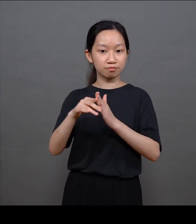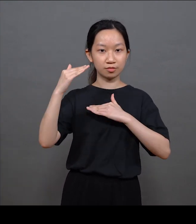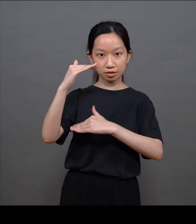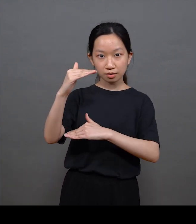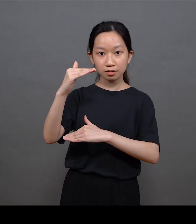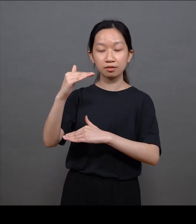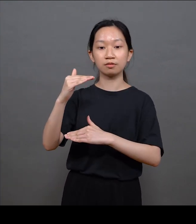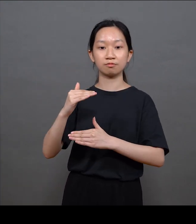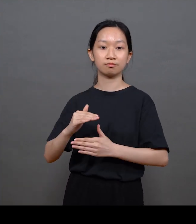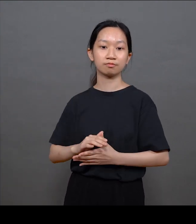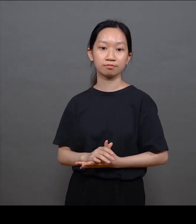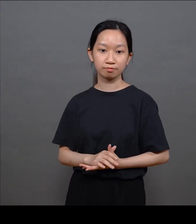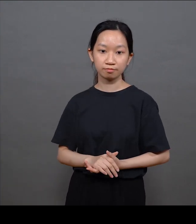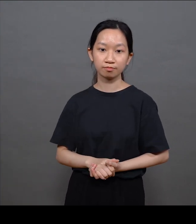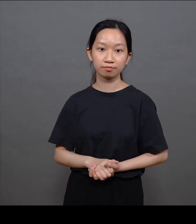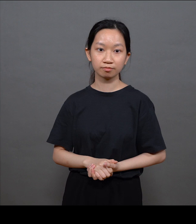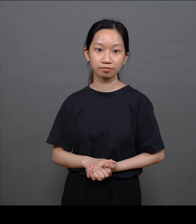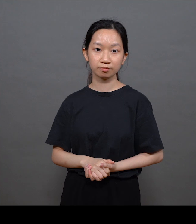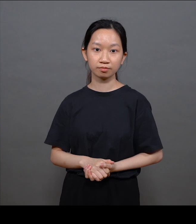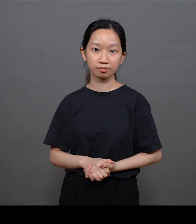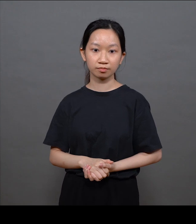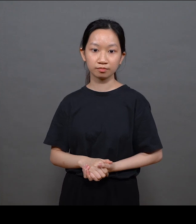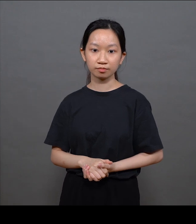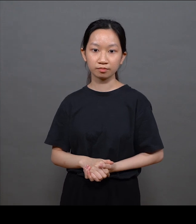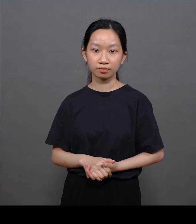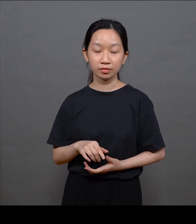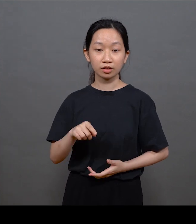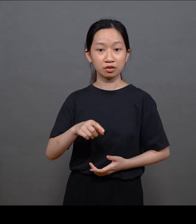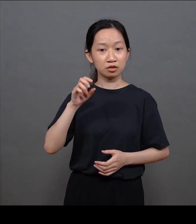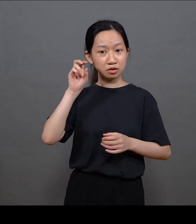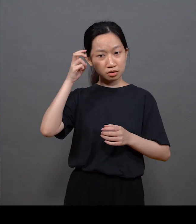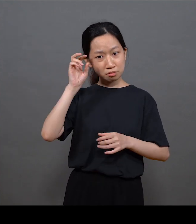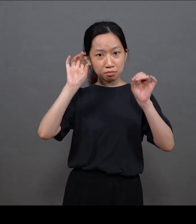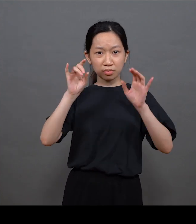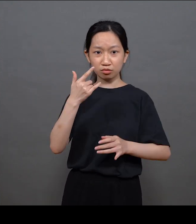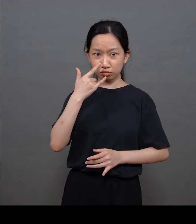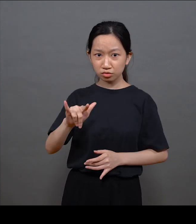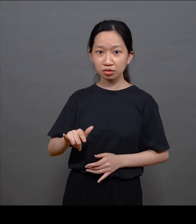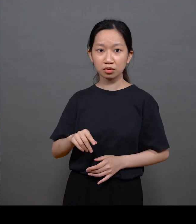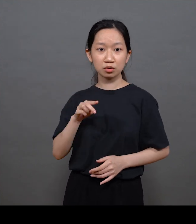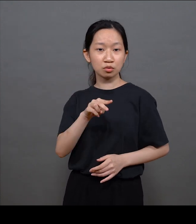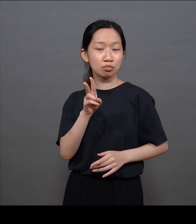in the first version of the My First Sony It's really a case of an innovation happening in, you know, what's perceived as a toy